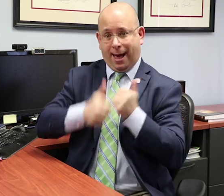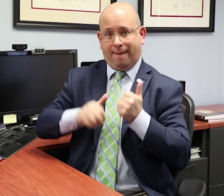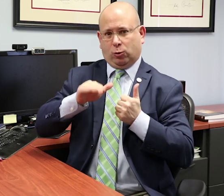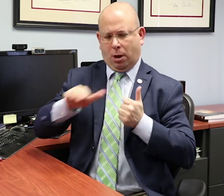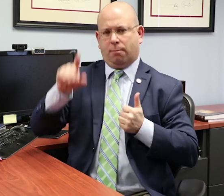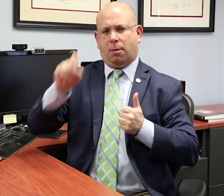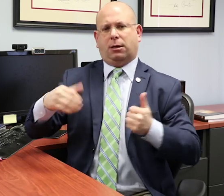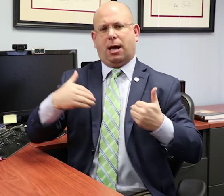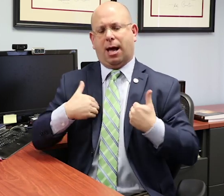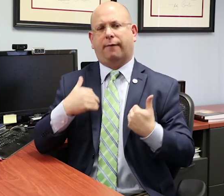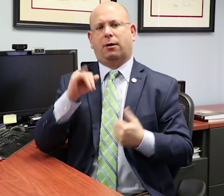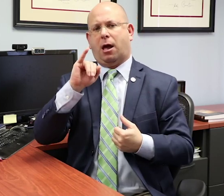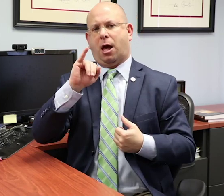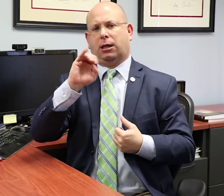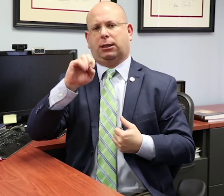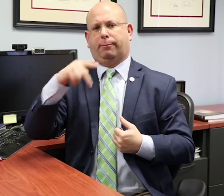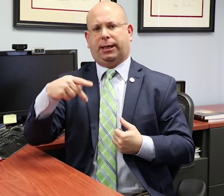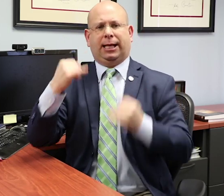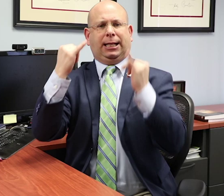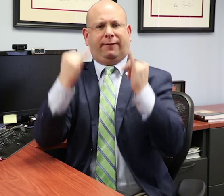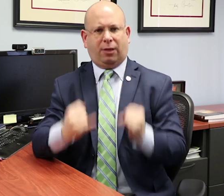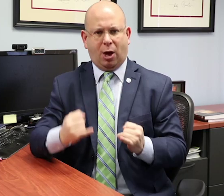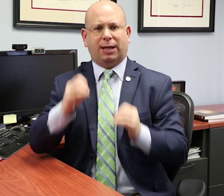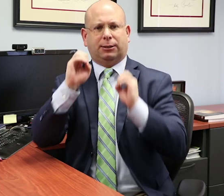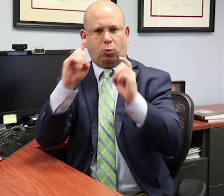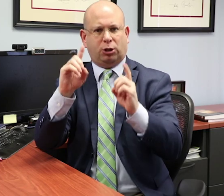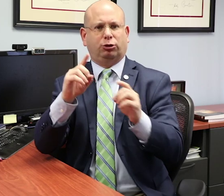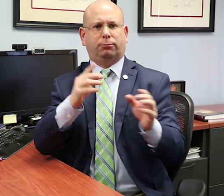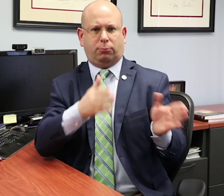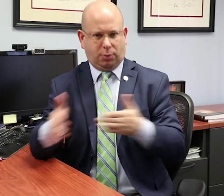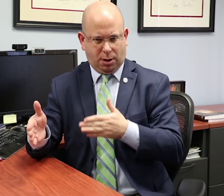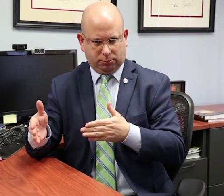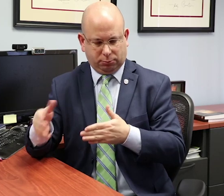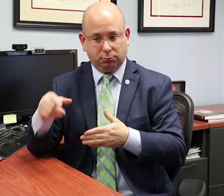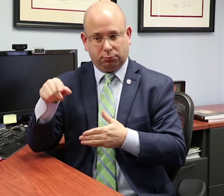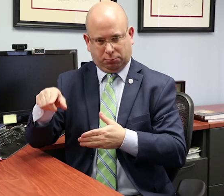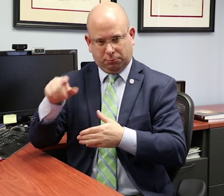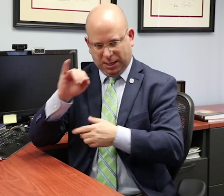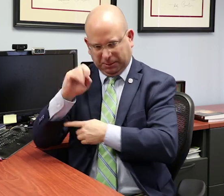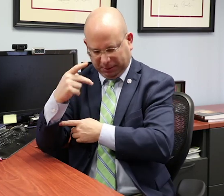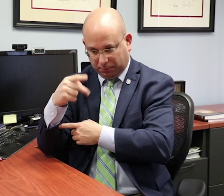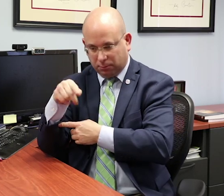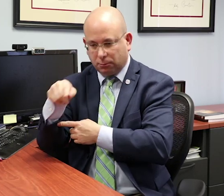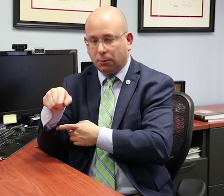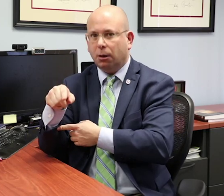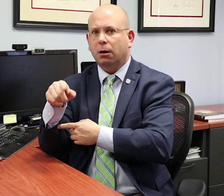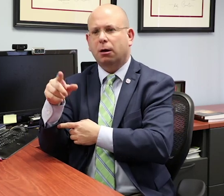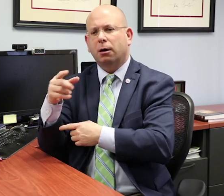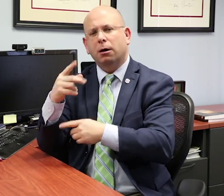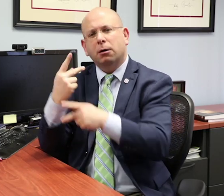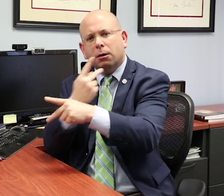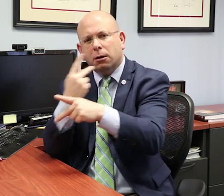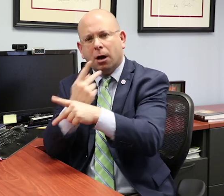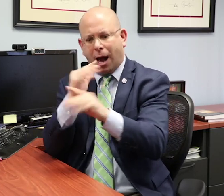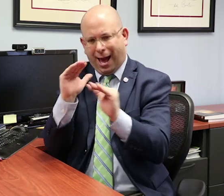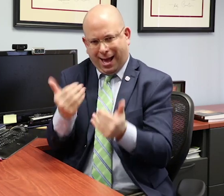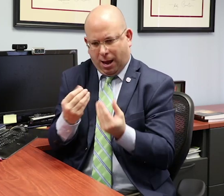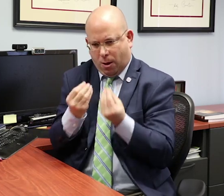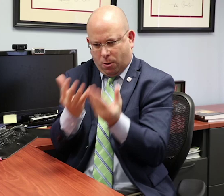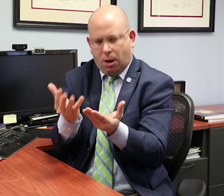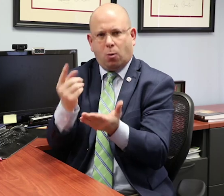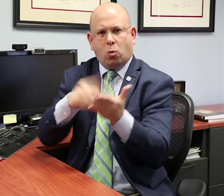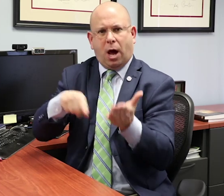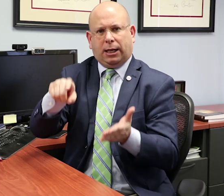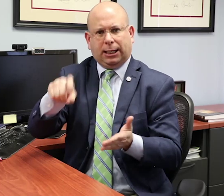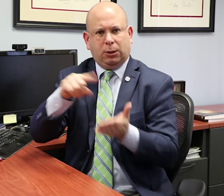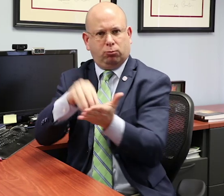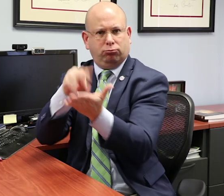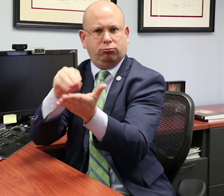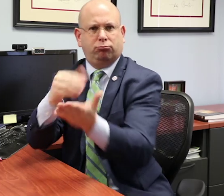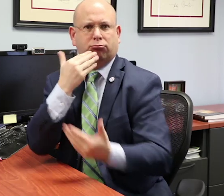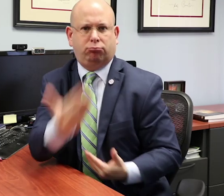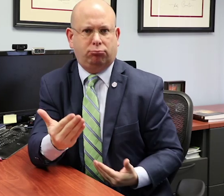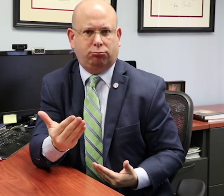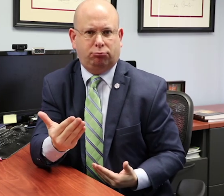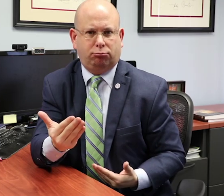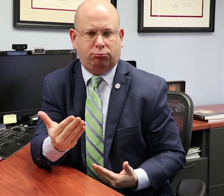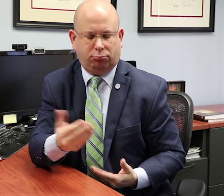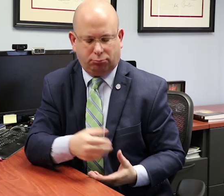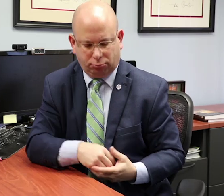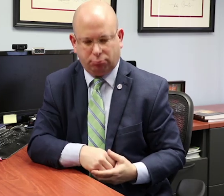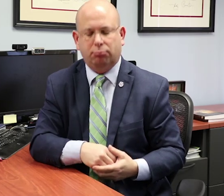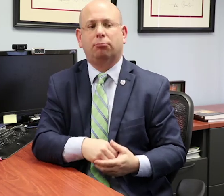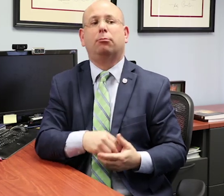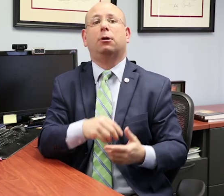including "individualized education program (IEP)" and "free and appropriate public education."